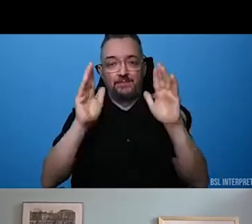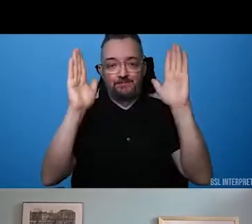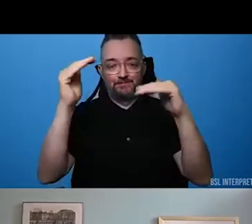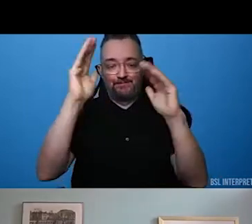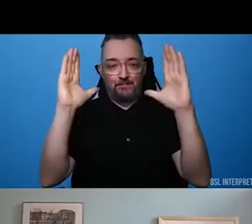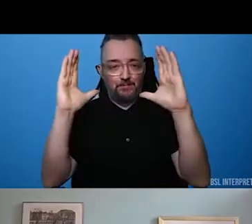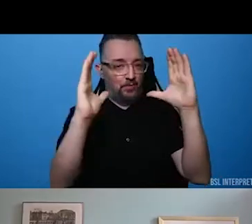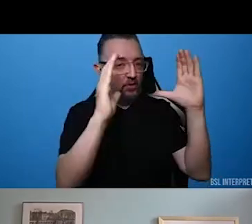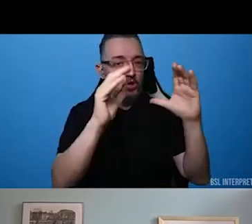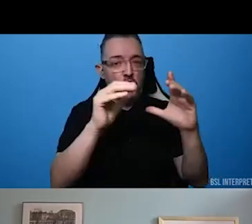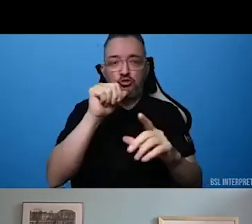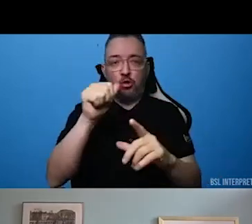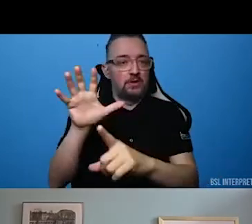the most disturbing element.'